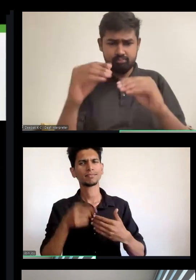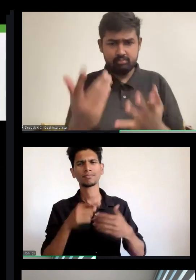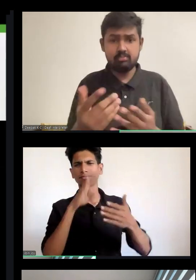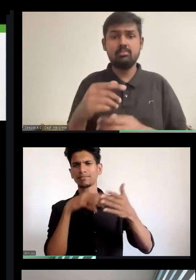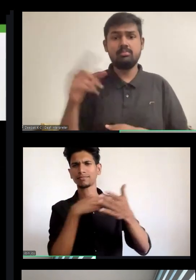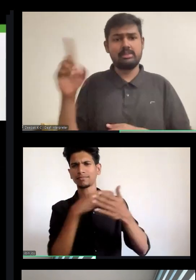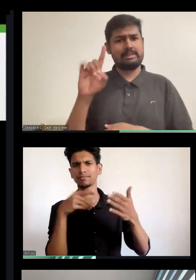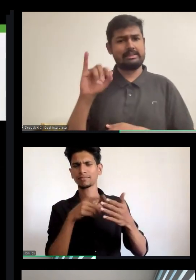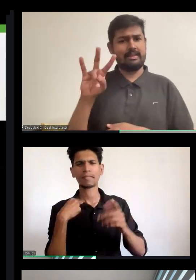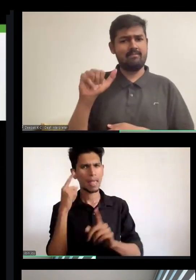ShiftUp.